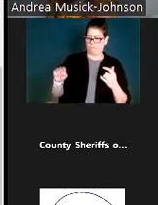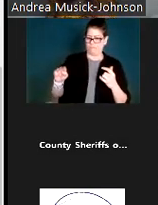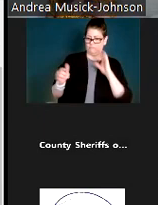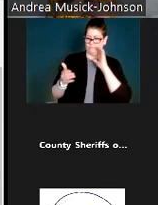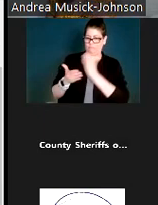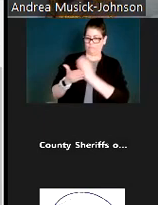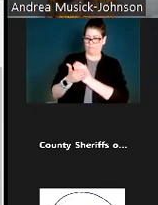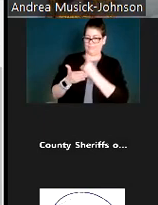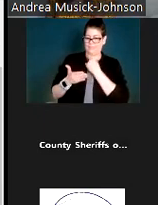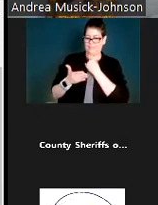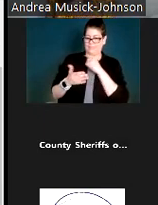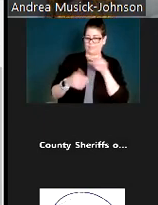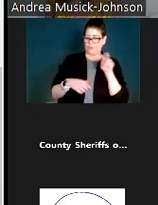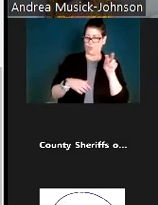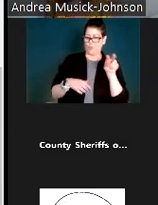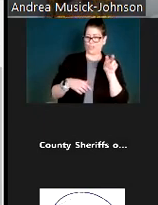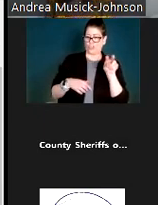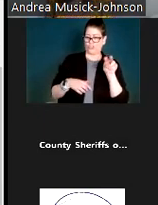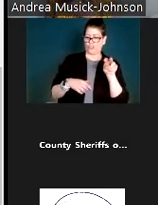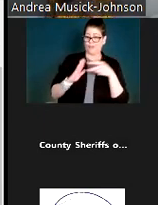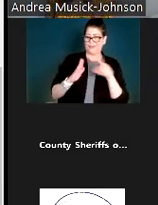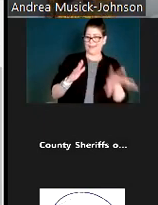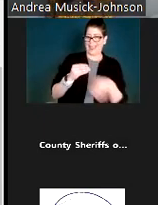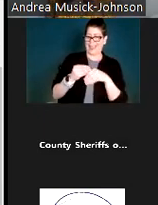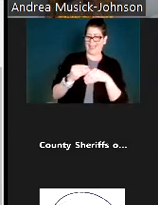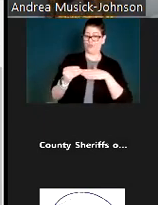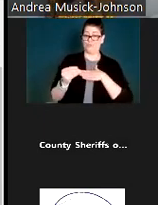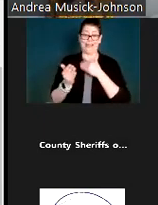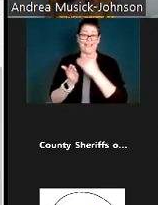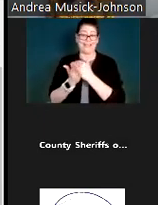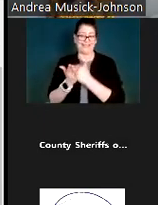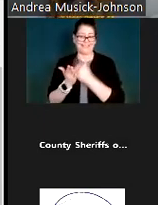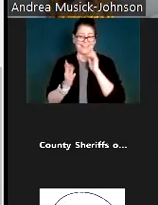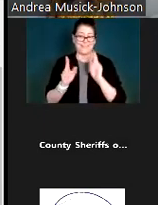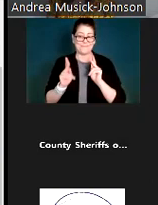me the option to put him under my watch list. So I will go ahead and put him under my watchlist.